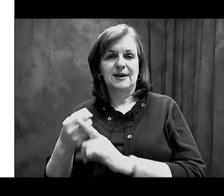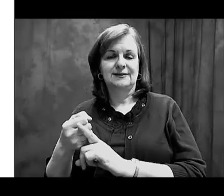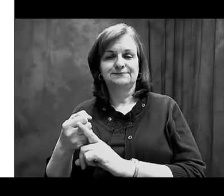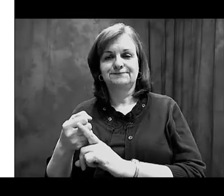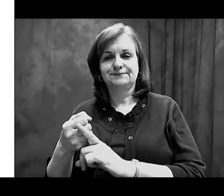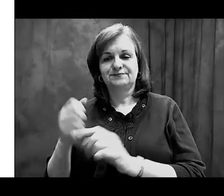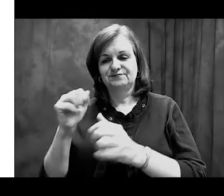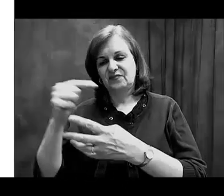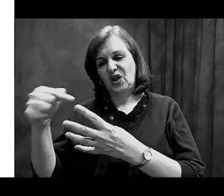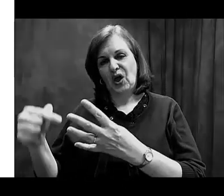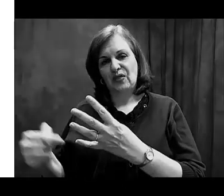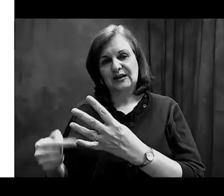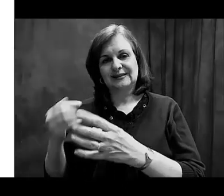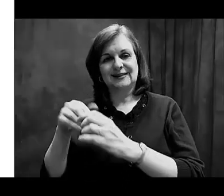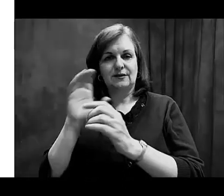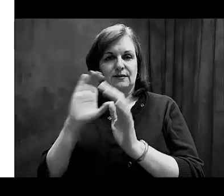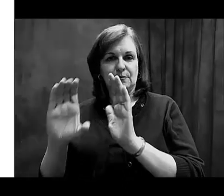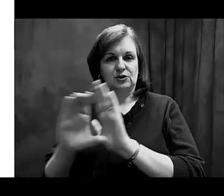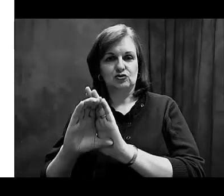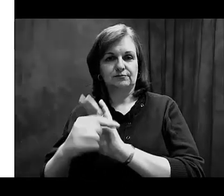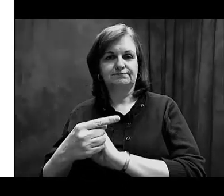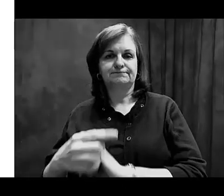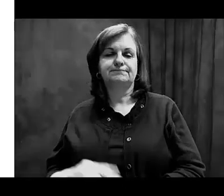all of these things listed here